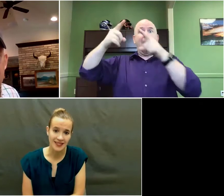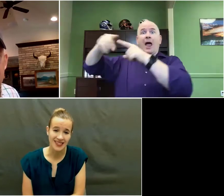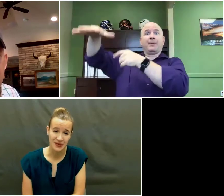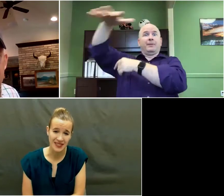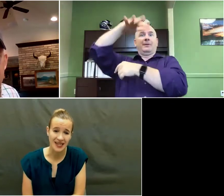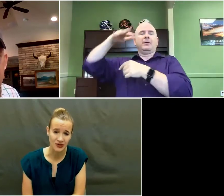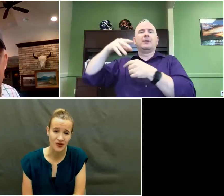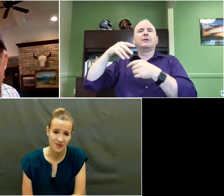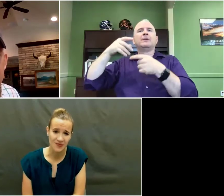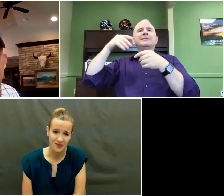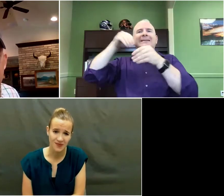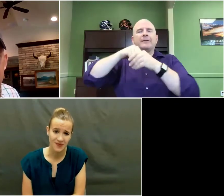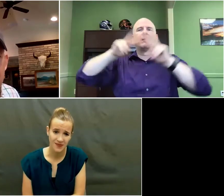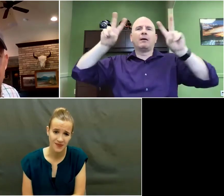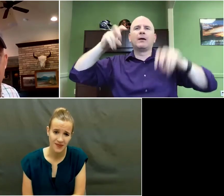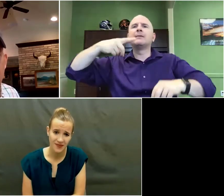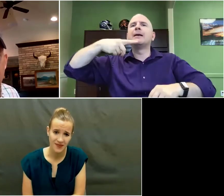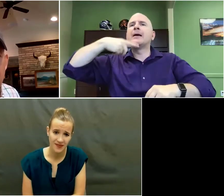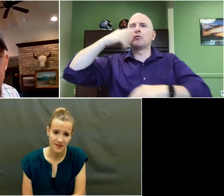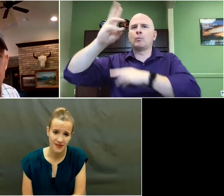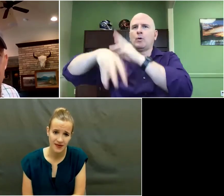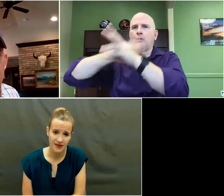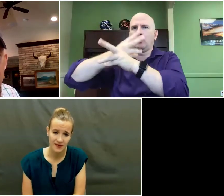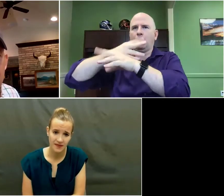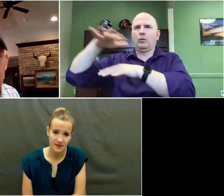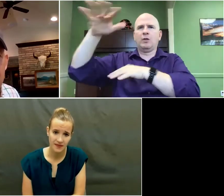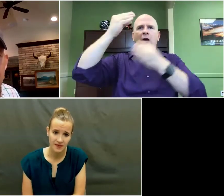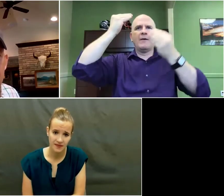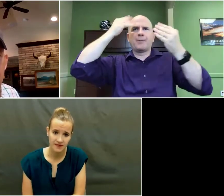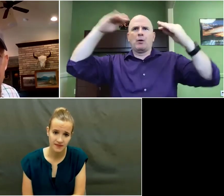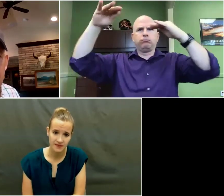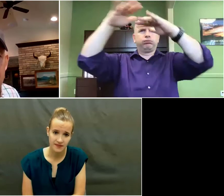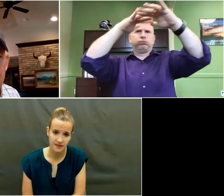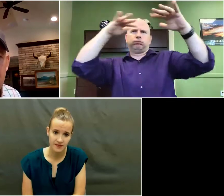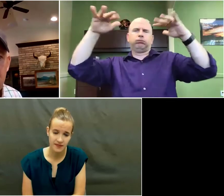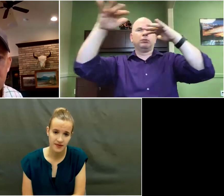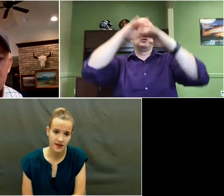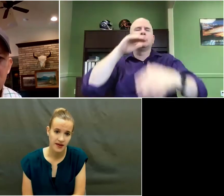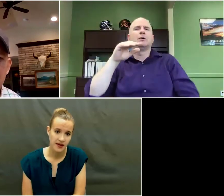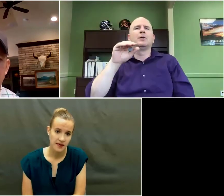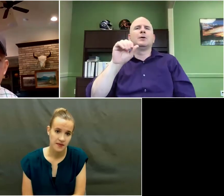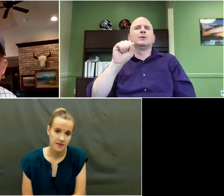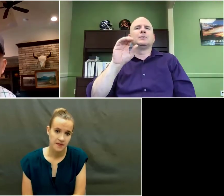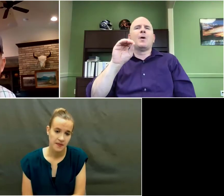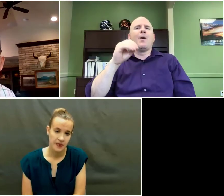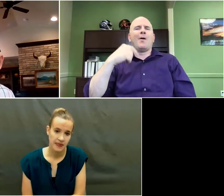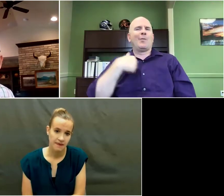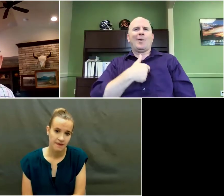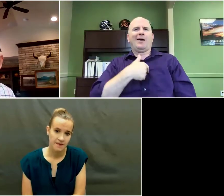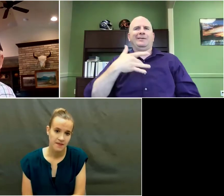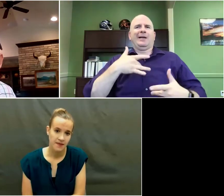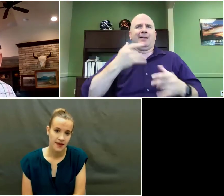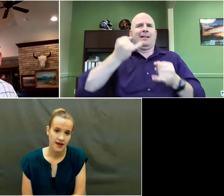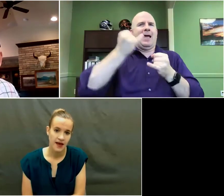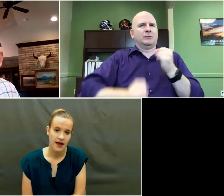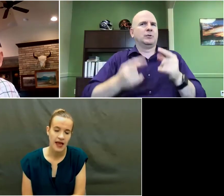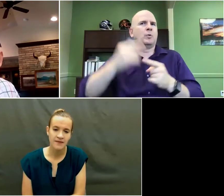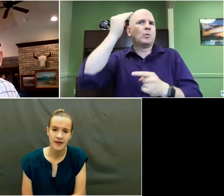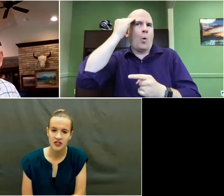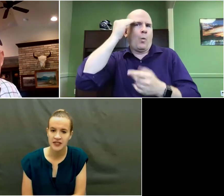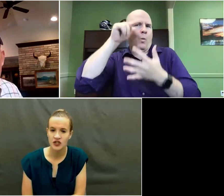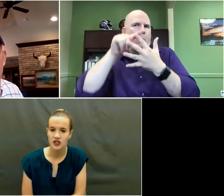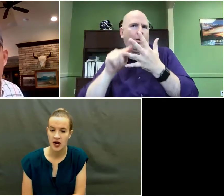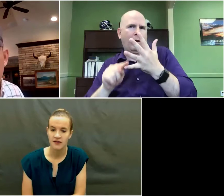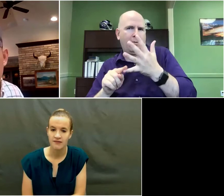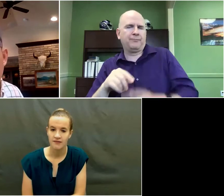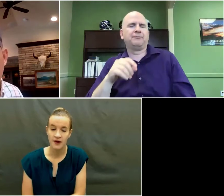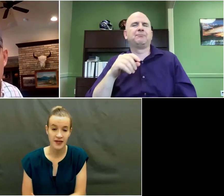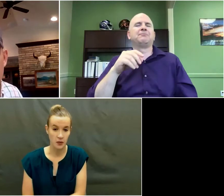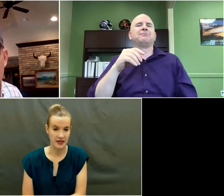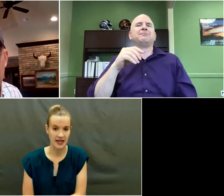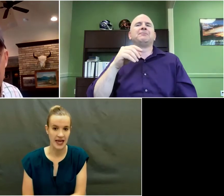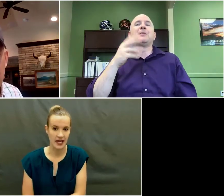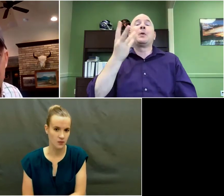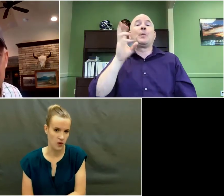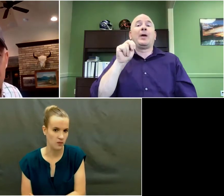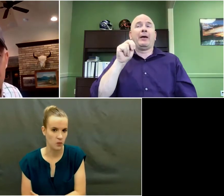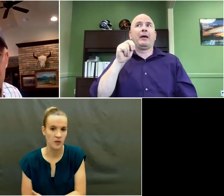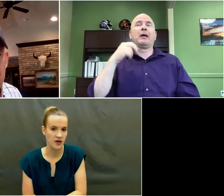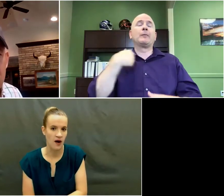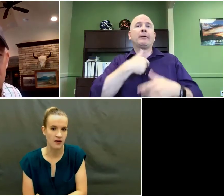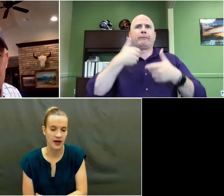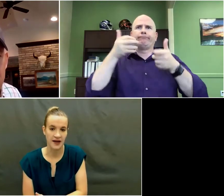that this was intentional. Information is shared fairly quickly in what we would call the